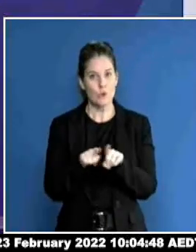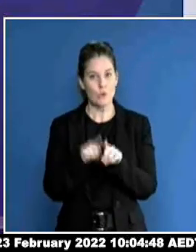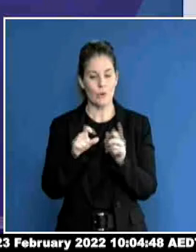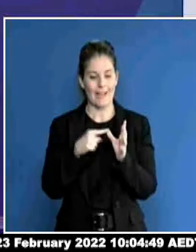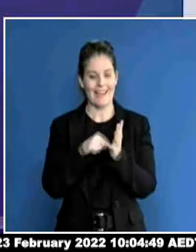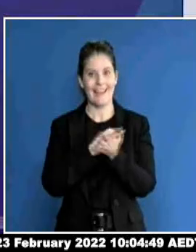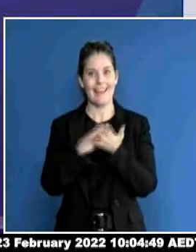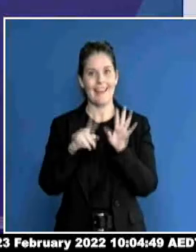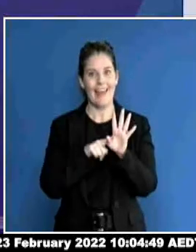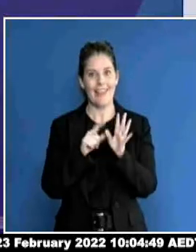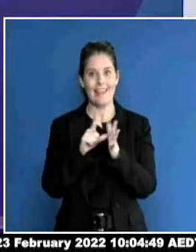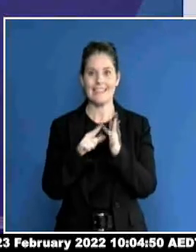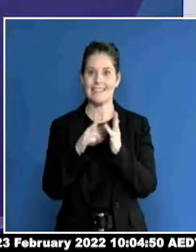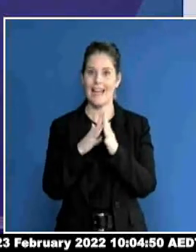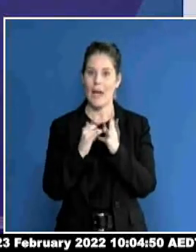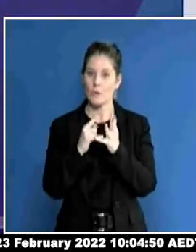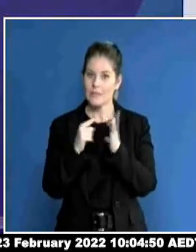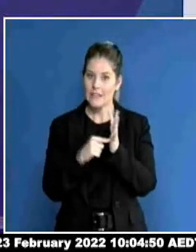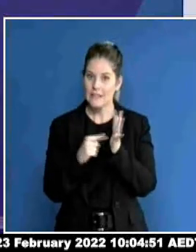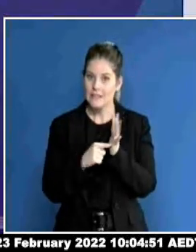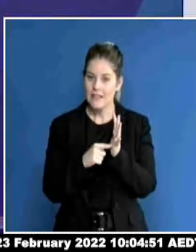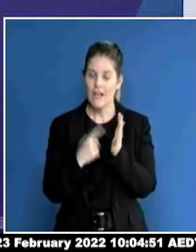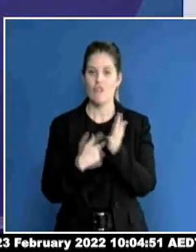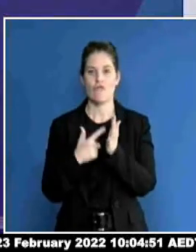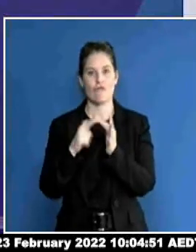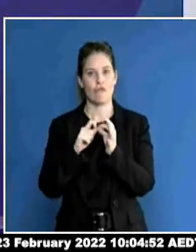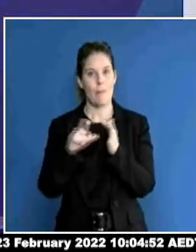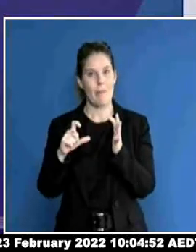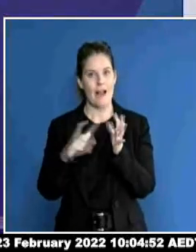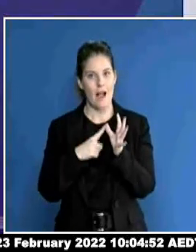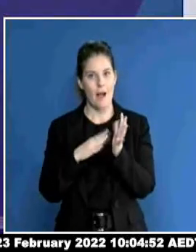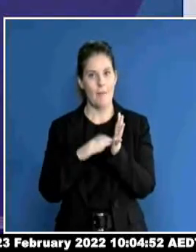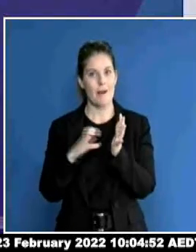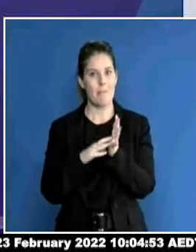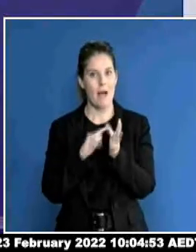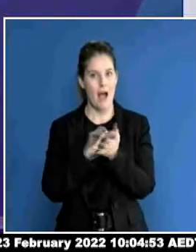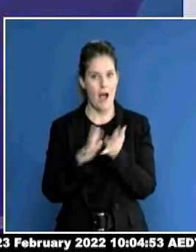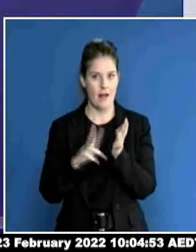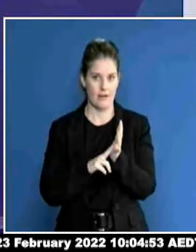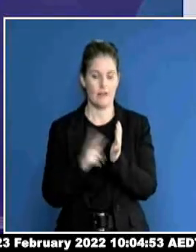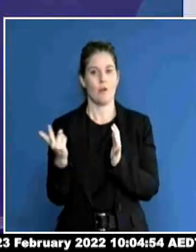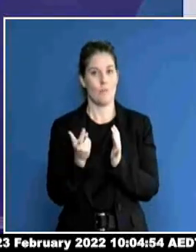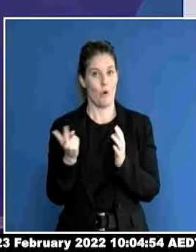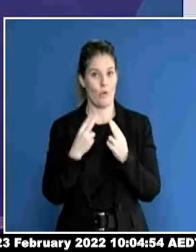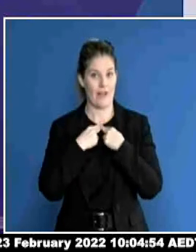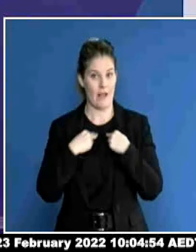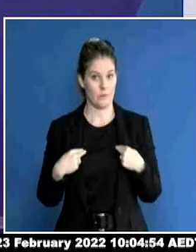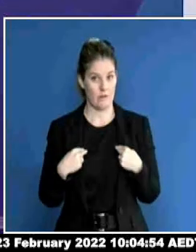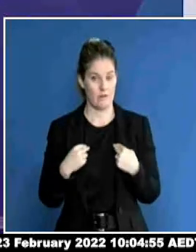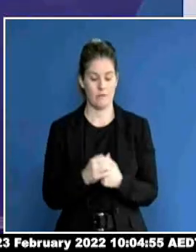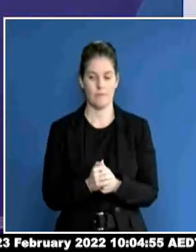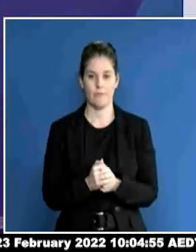Counsel. The Royal Commission of this hearing will hear from eight witnesses. All but one will appear remotely.